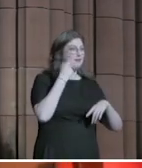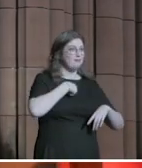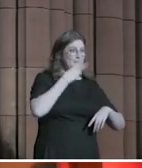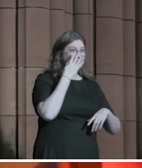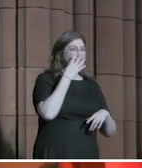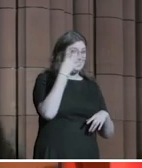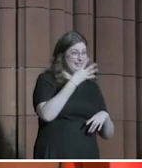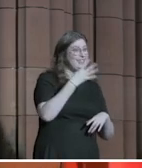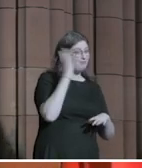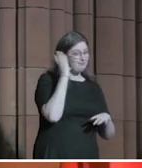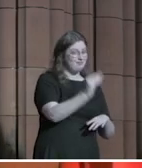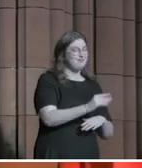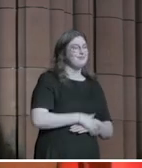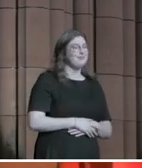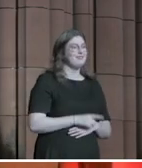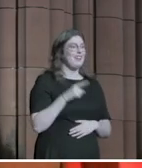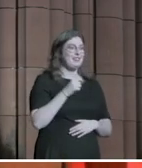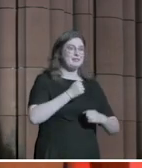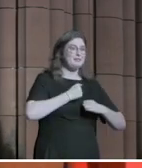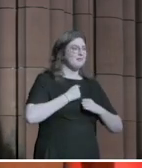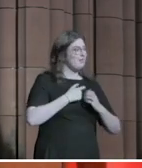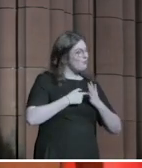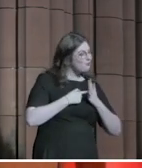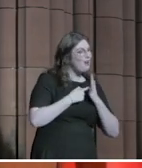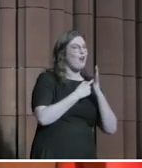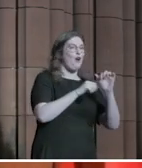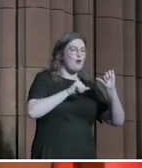and that remains my record for promotions within an institution.